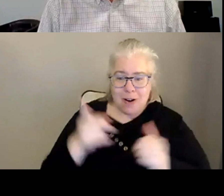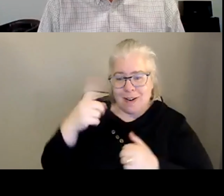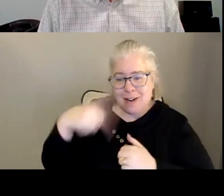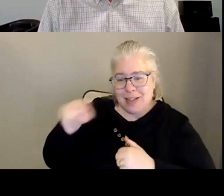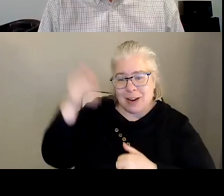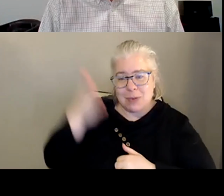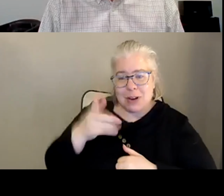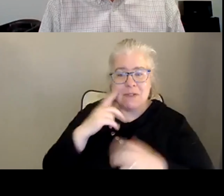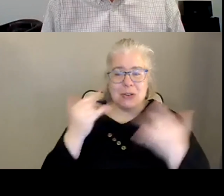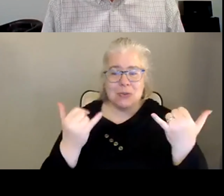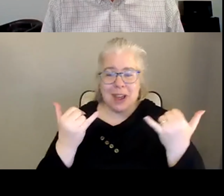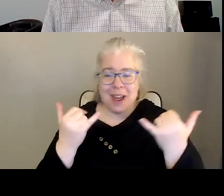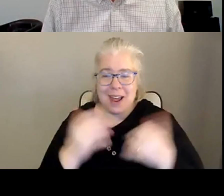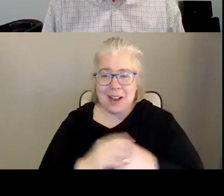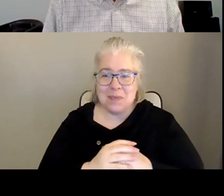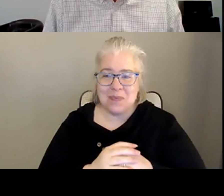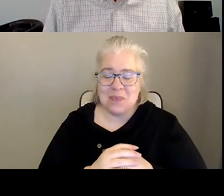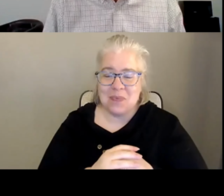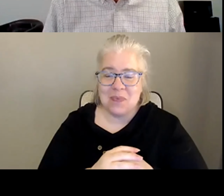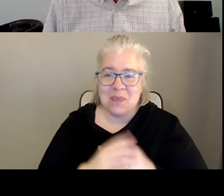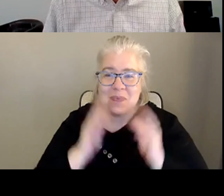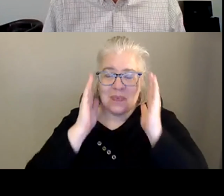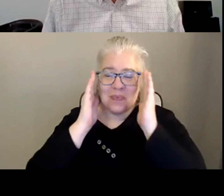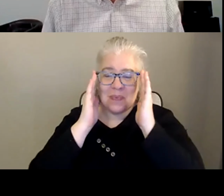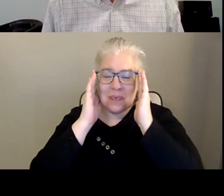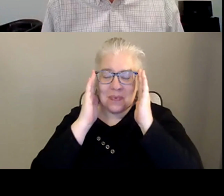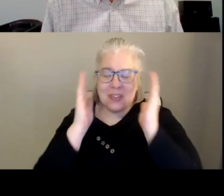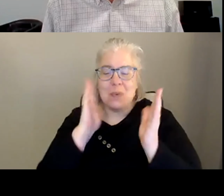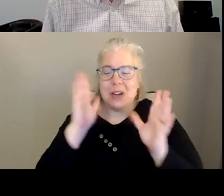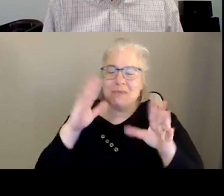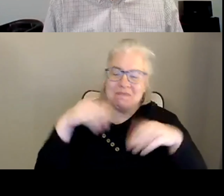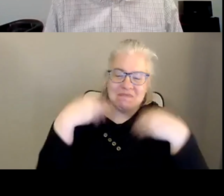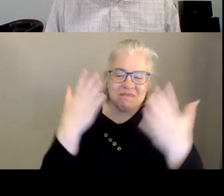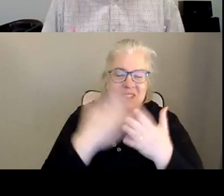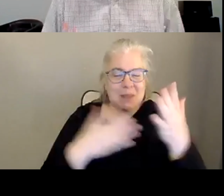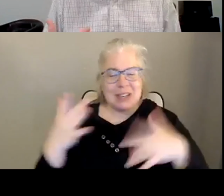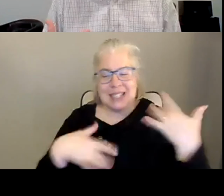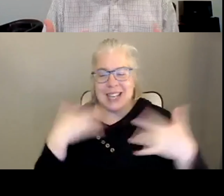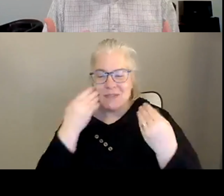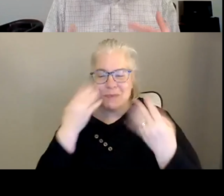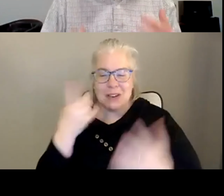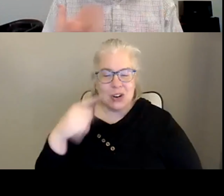in bringing some exciting information to you. It's been interesting for me